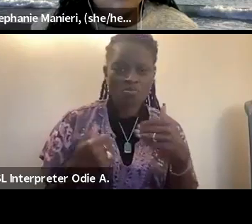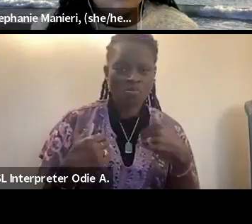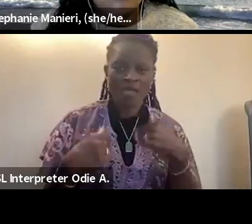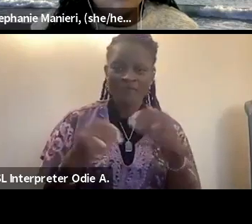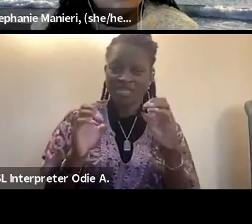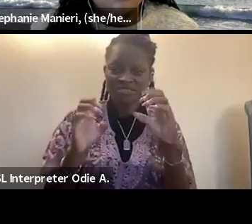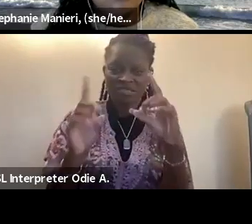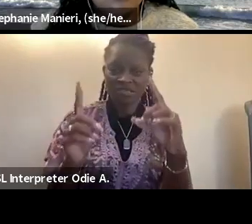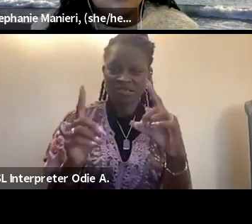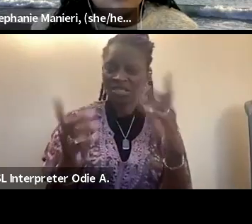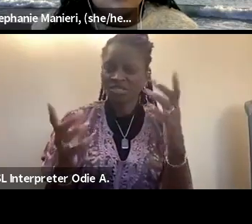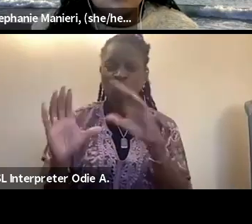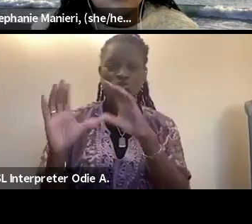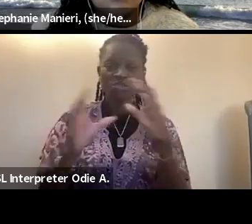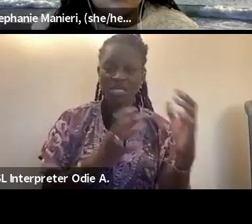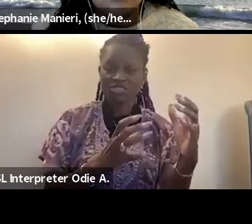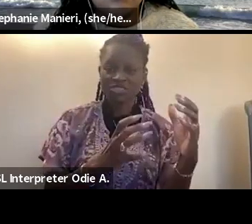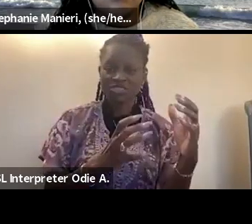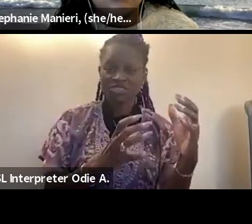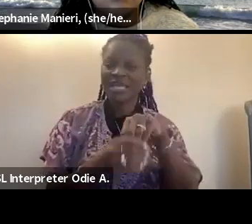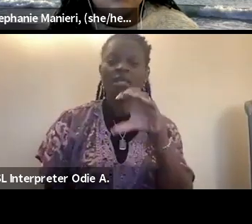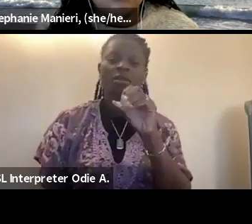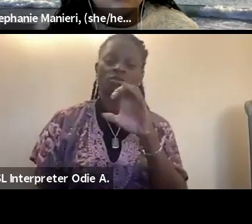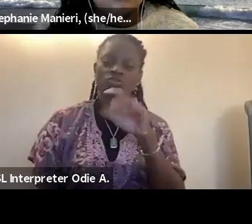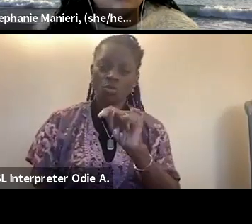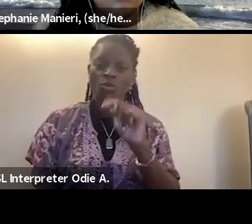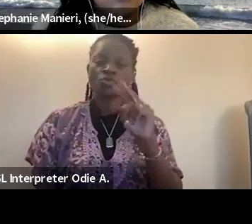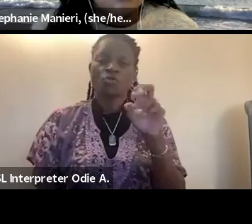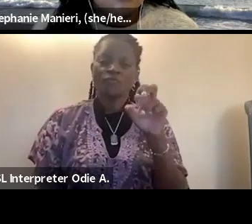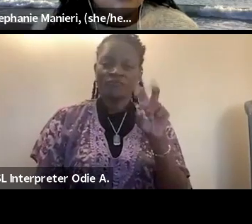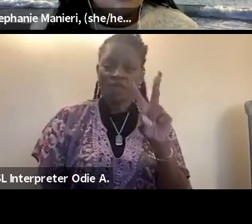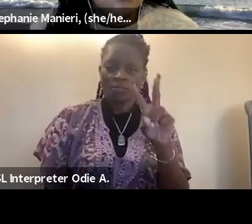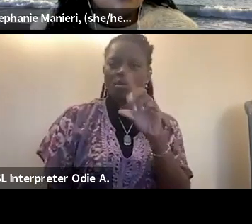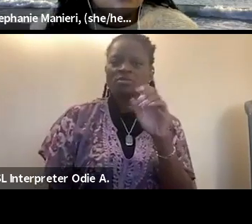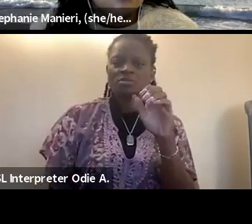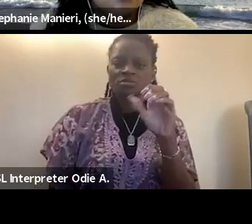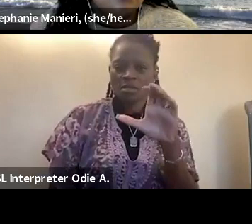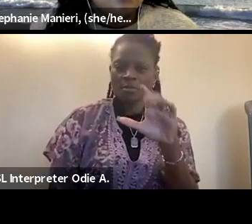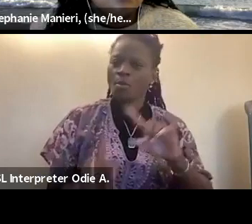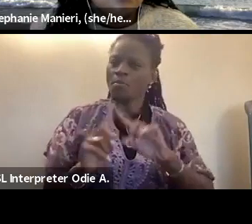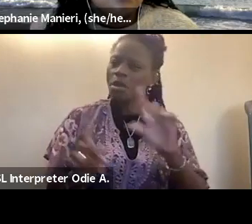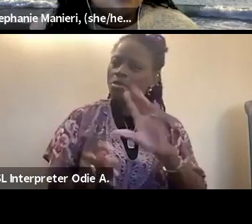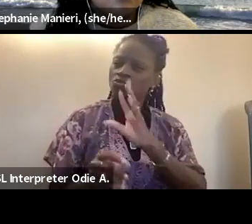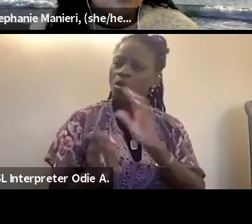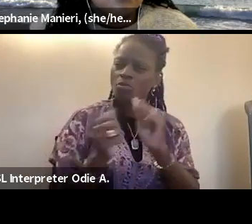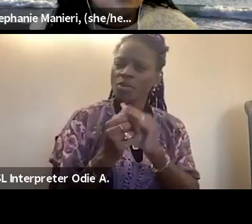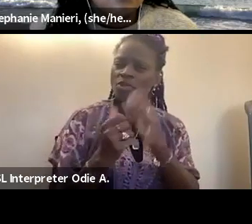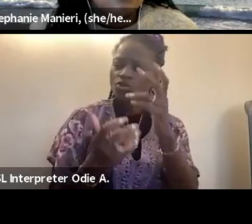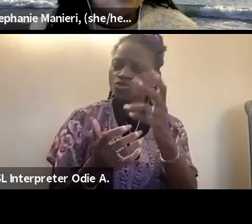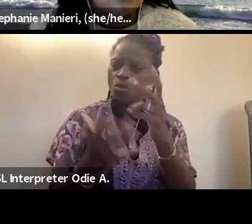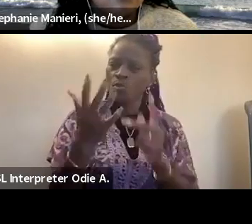going forward in October, November and December. But speaking to your primary care doctor or health care provider